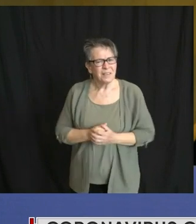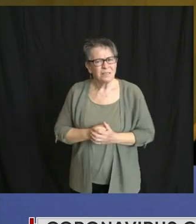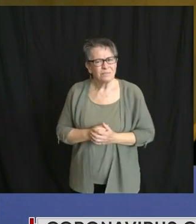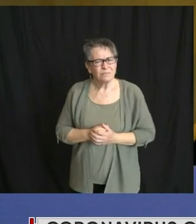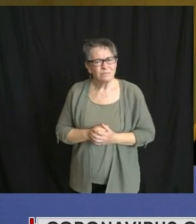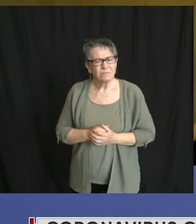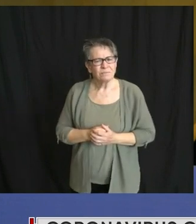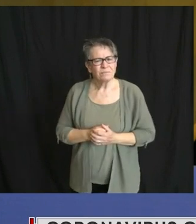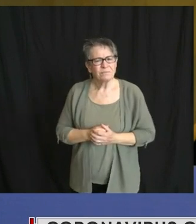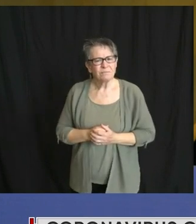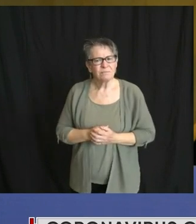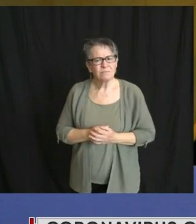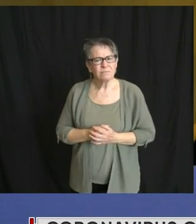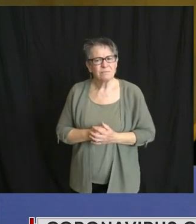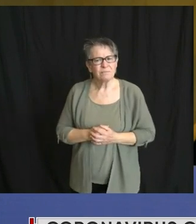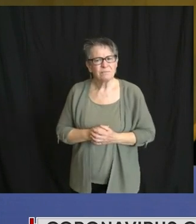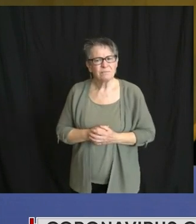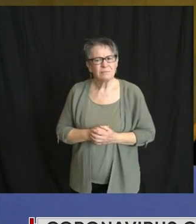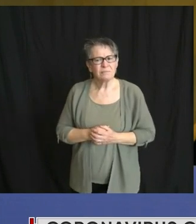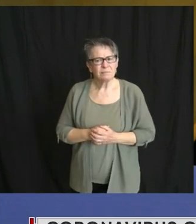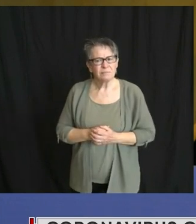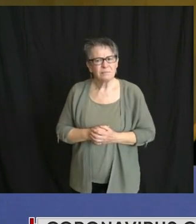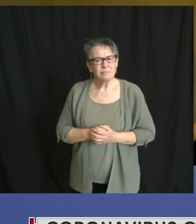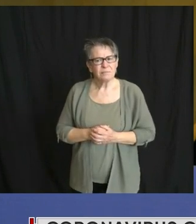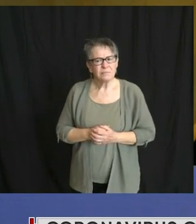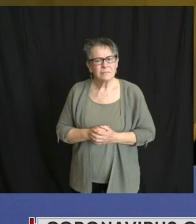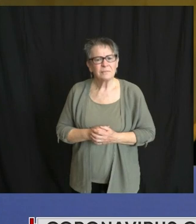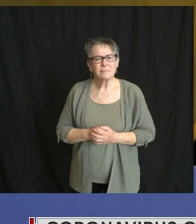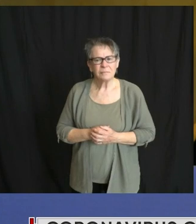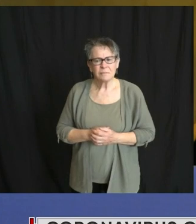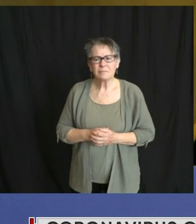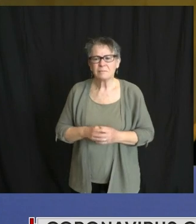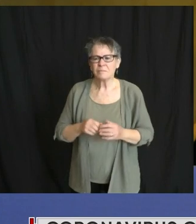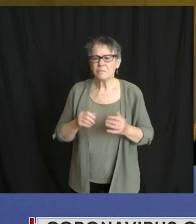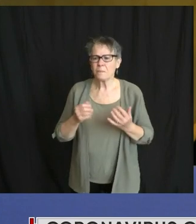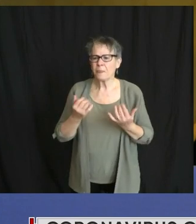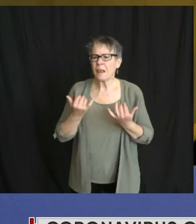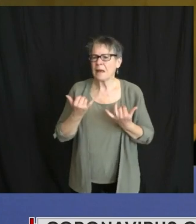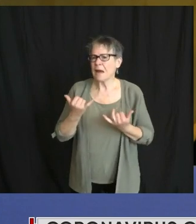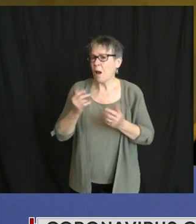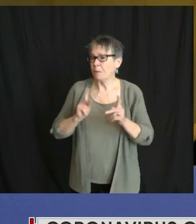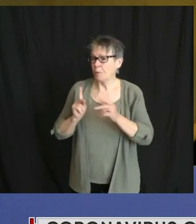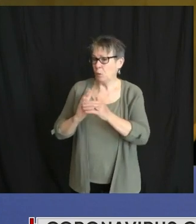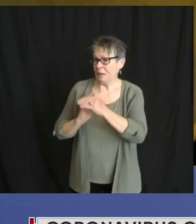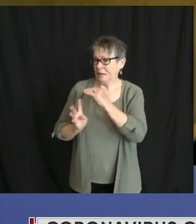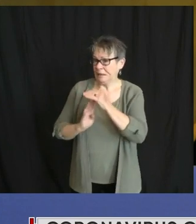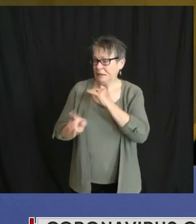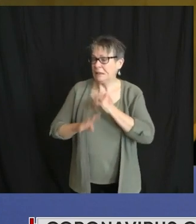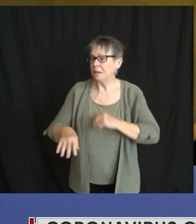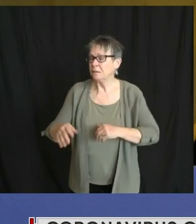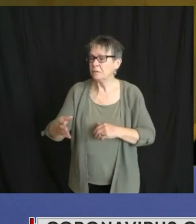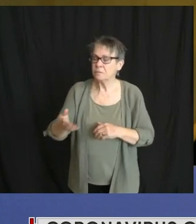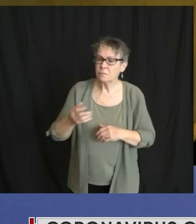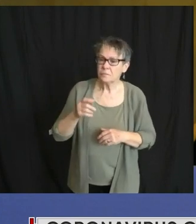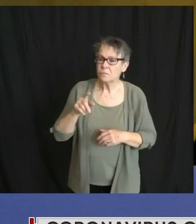LAST EVENING, AL HOSPITALS REPORTED 6289 HOSPITALIZATIONS